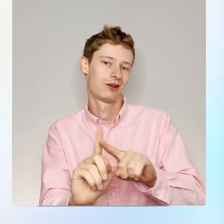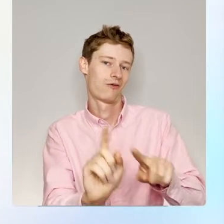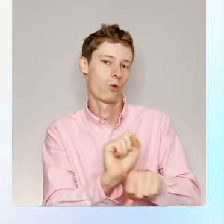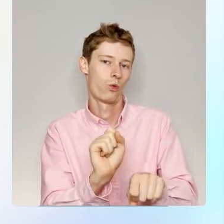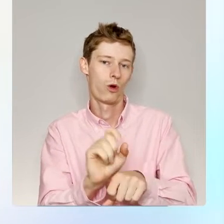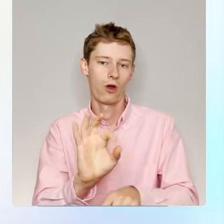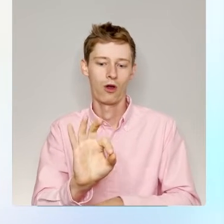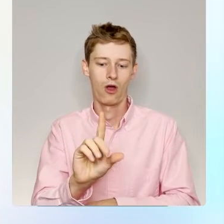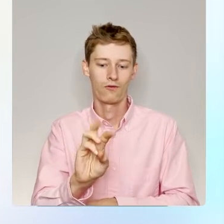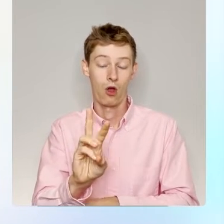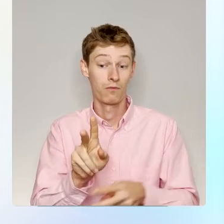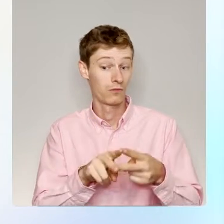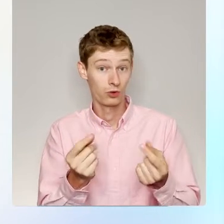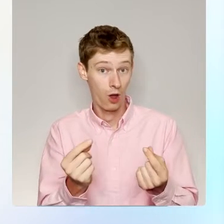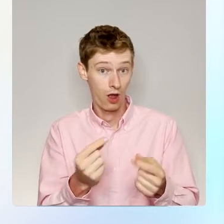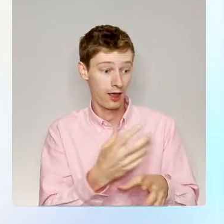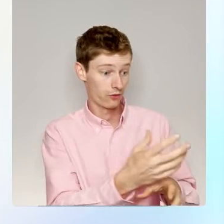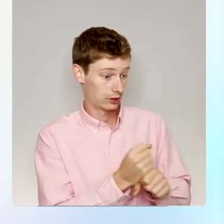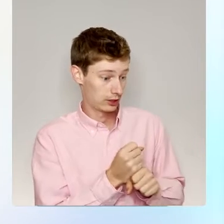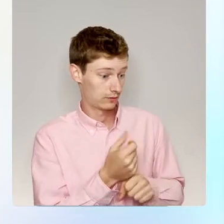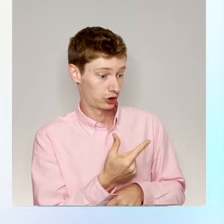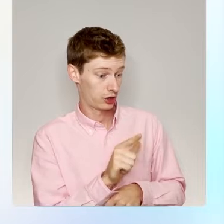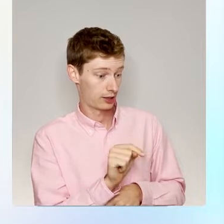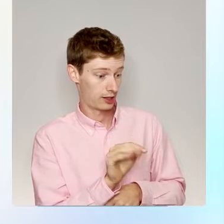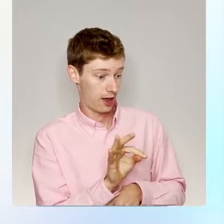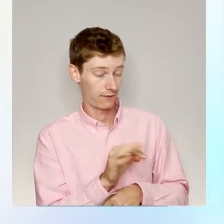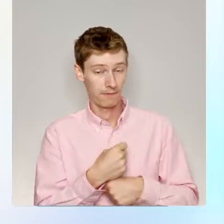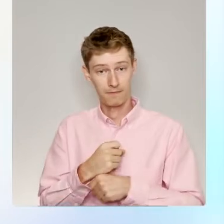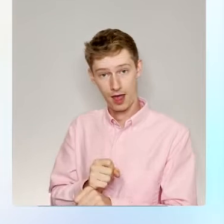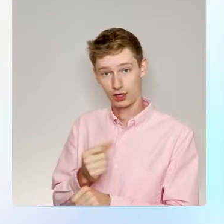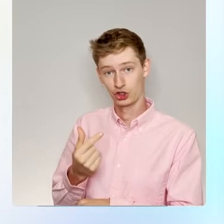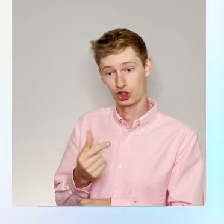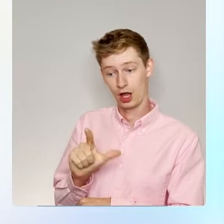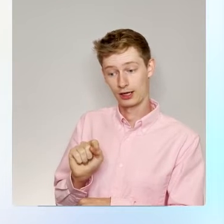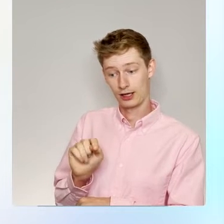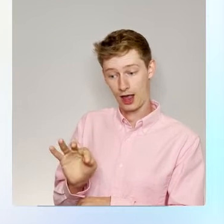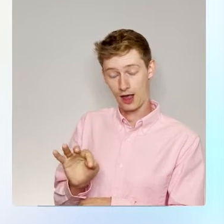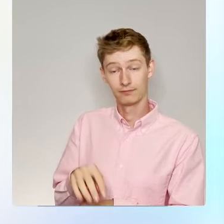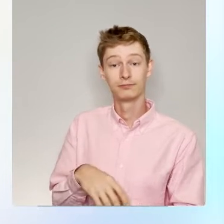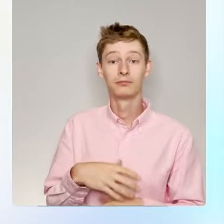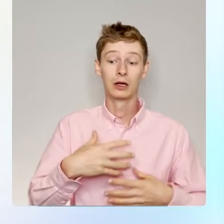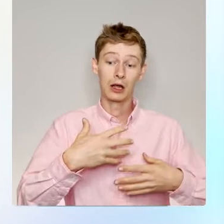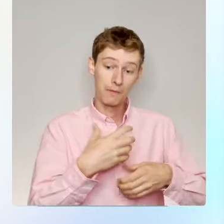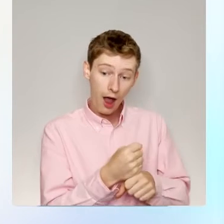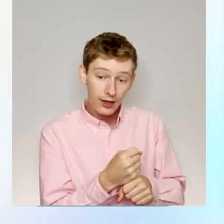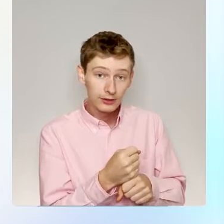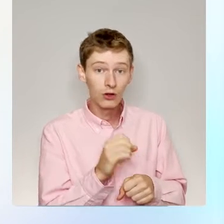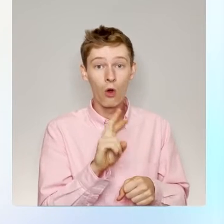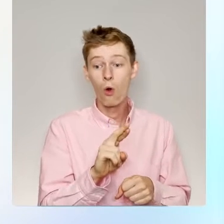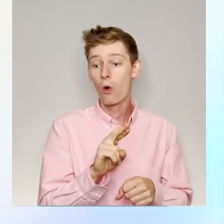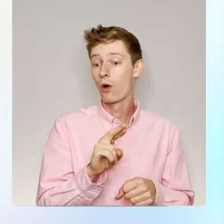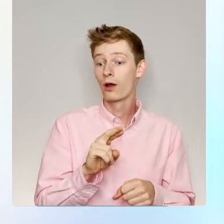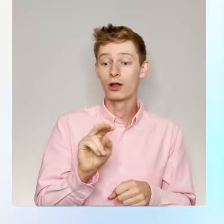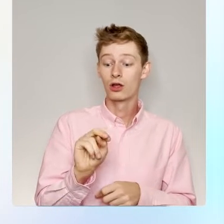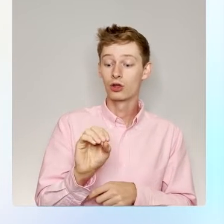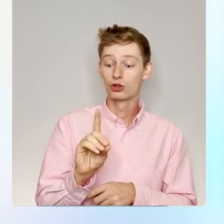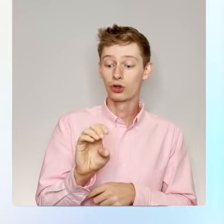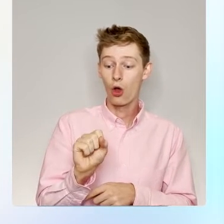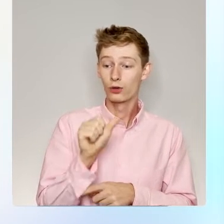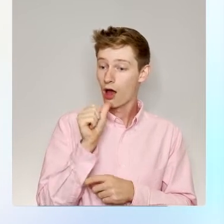However, since many of those compression schemes involve GLTF extensions, you have to be careful to make sure that you enable support within those engines